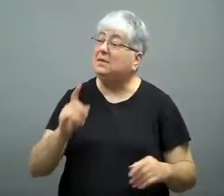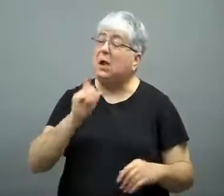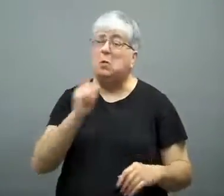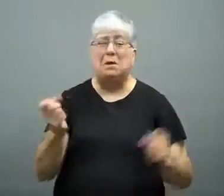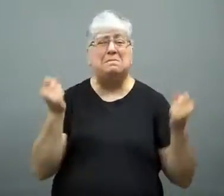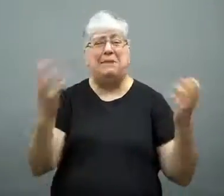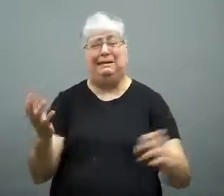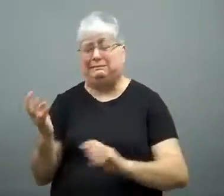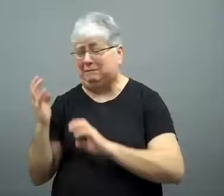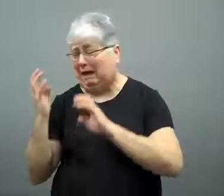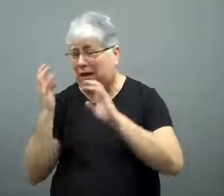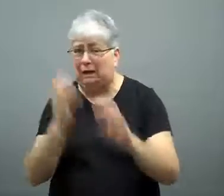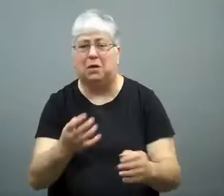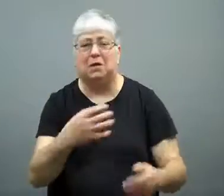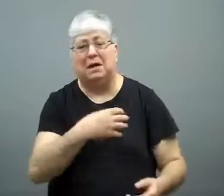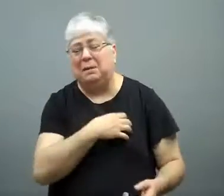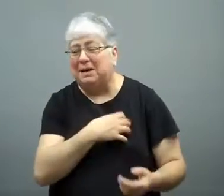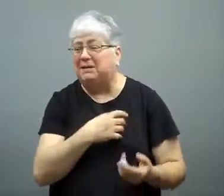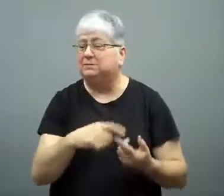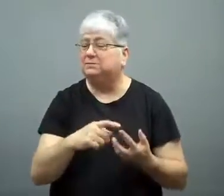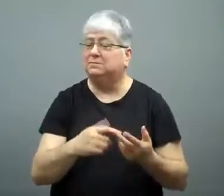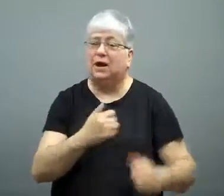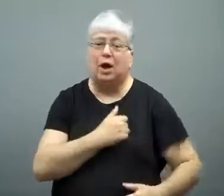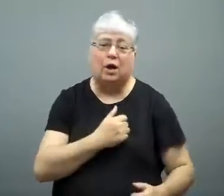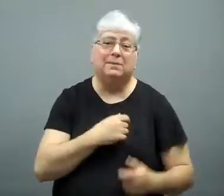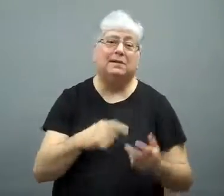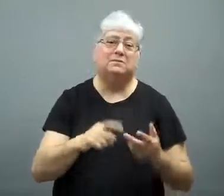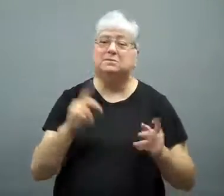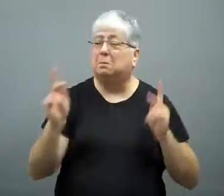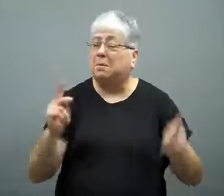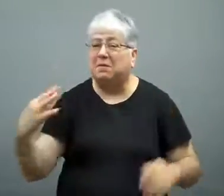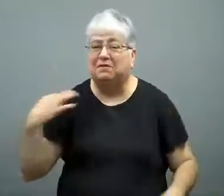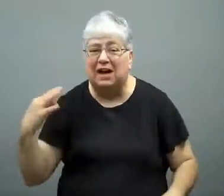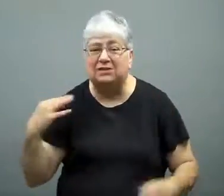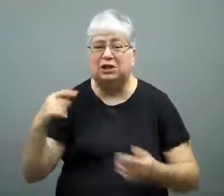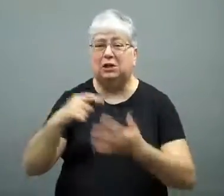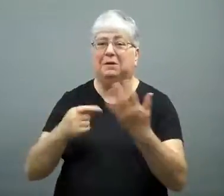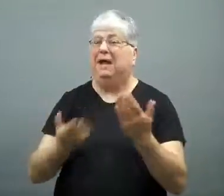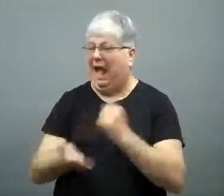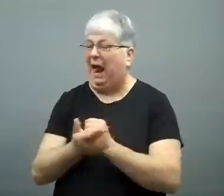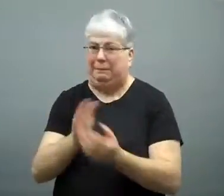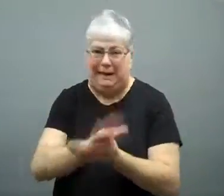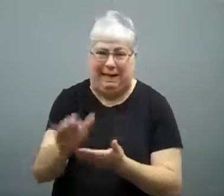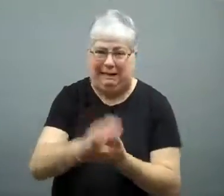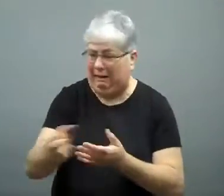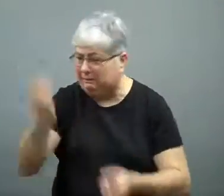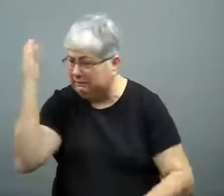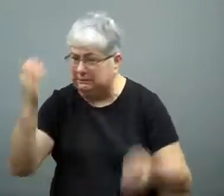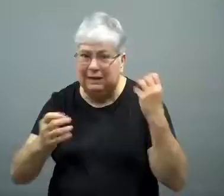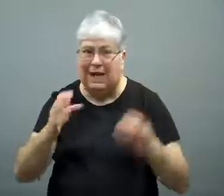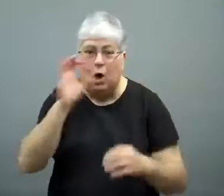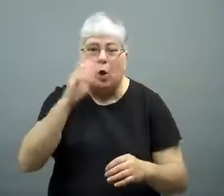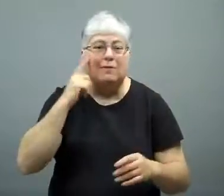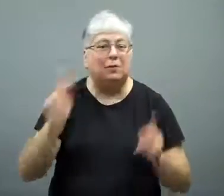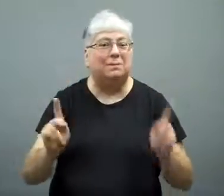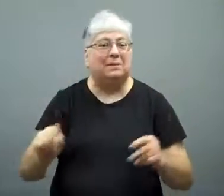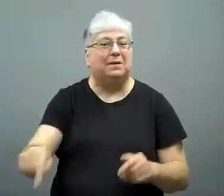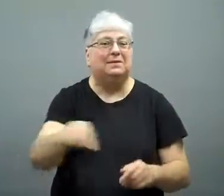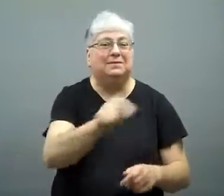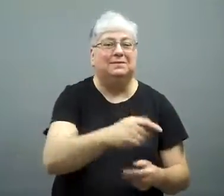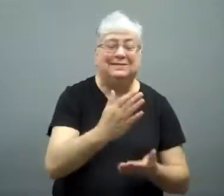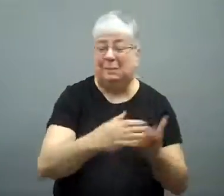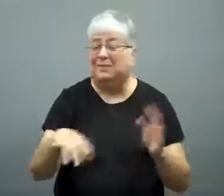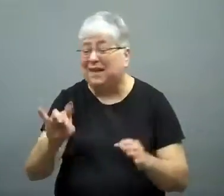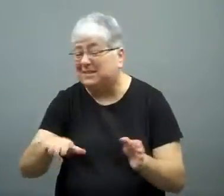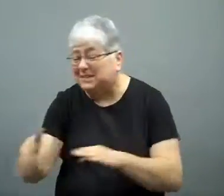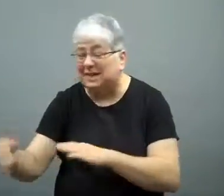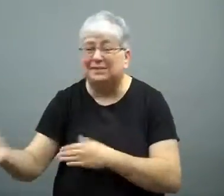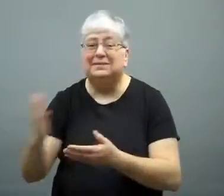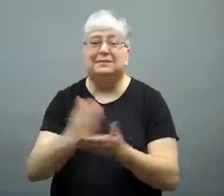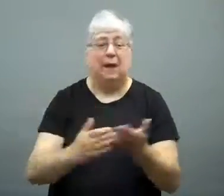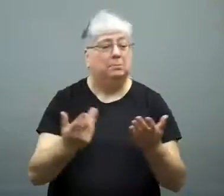Many volunteers including police and military personnel came to help.